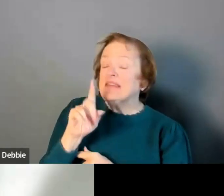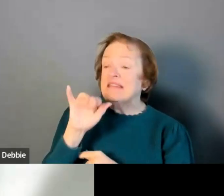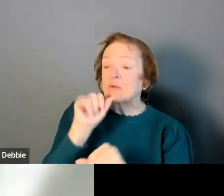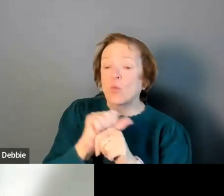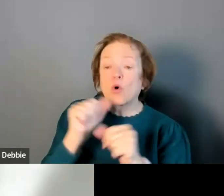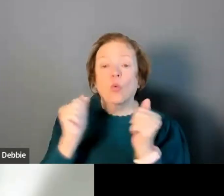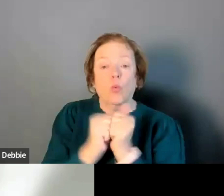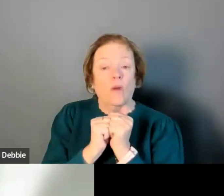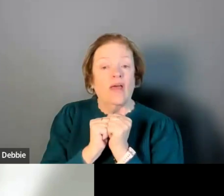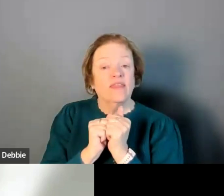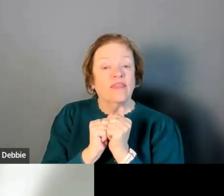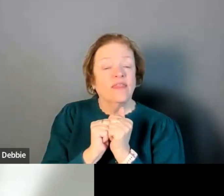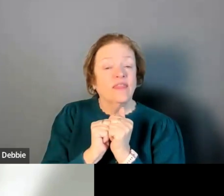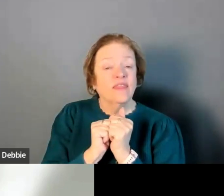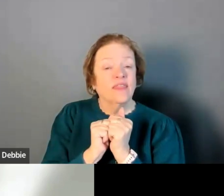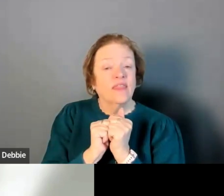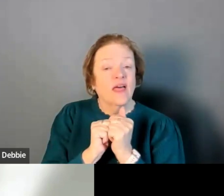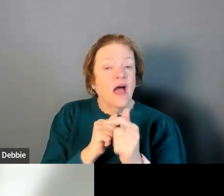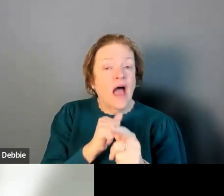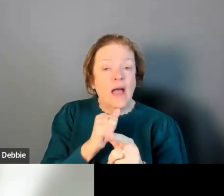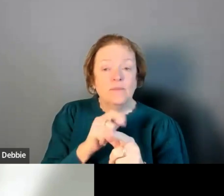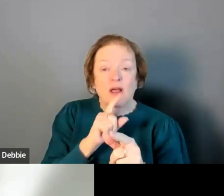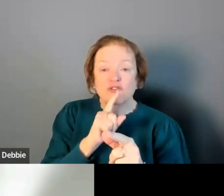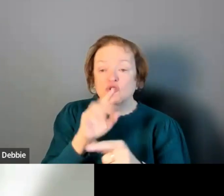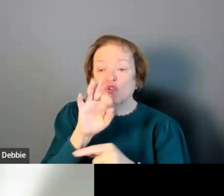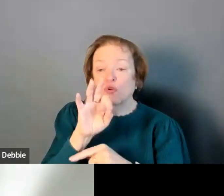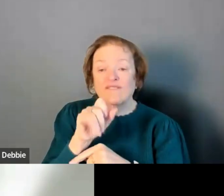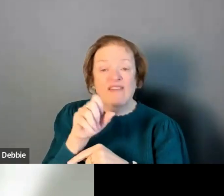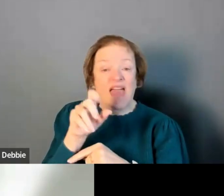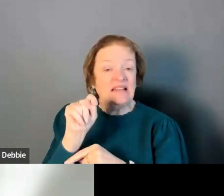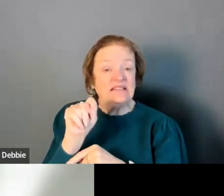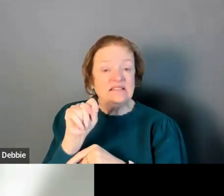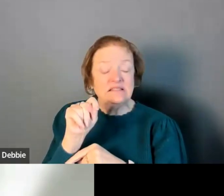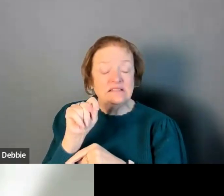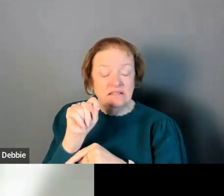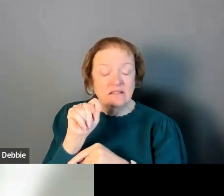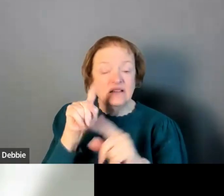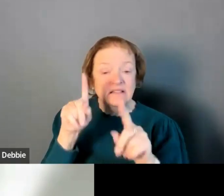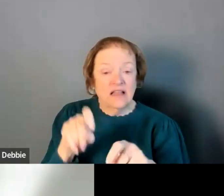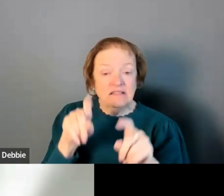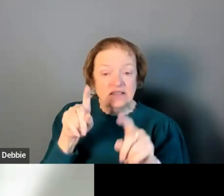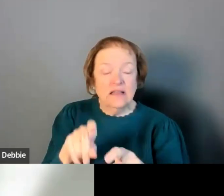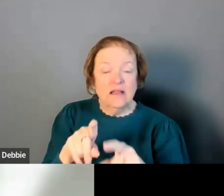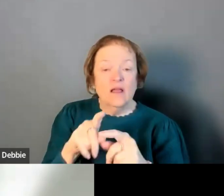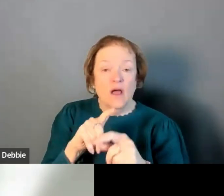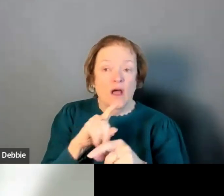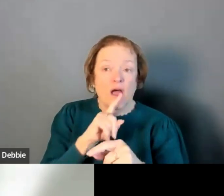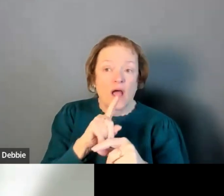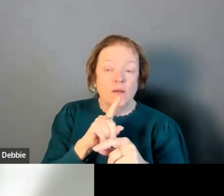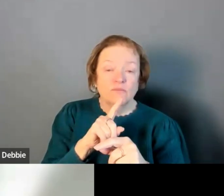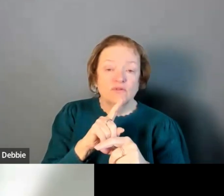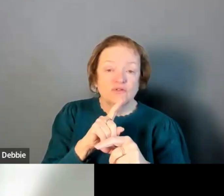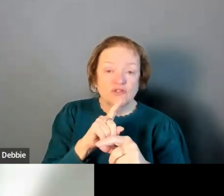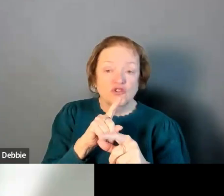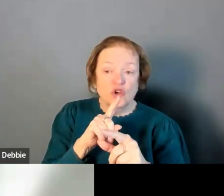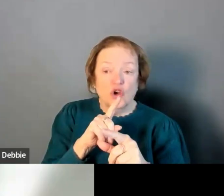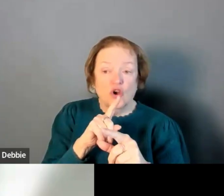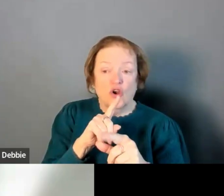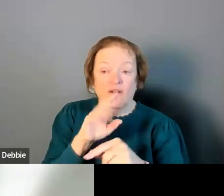I am not sure they are doing the FAST testing. Maybe it is iReady. I am sure it is FAST. But we just pretty much say anytime they are on their laptops or their computers,